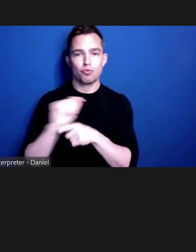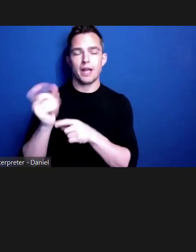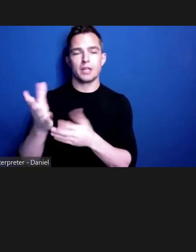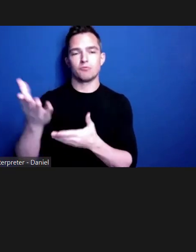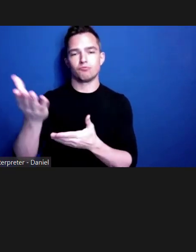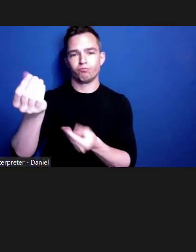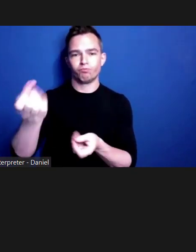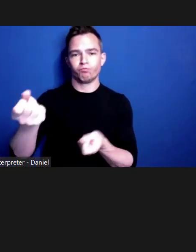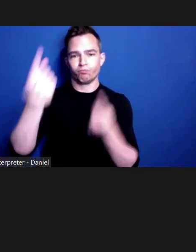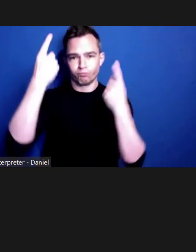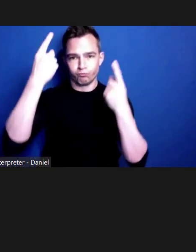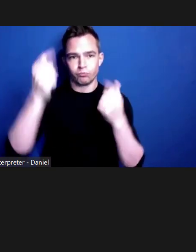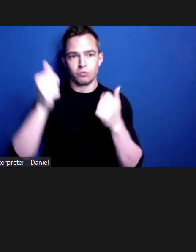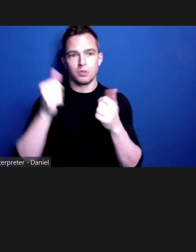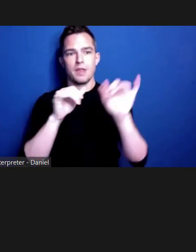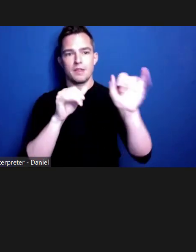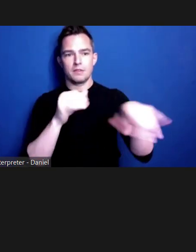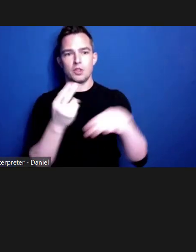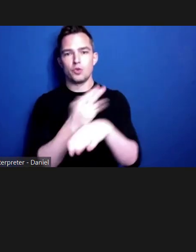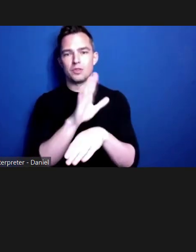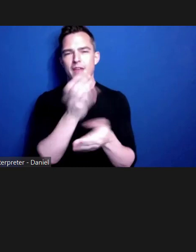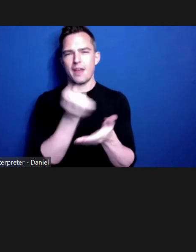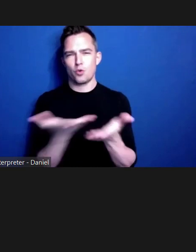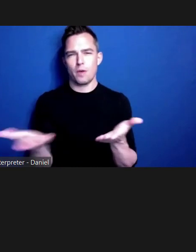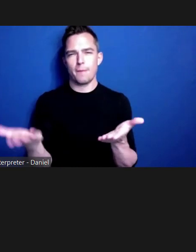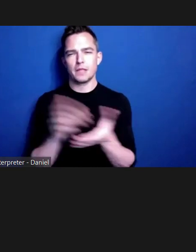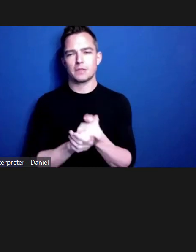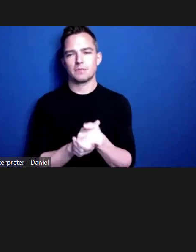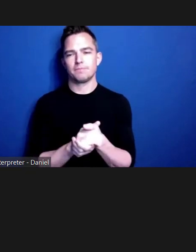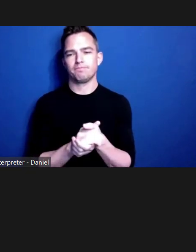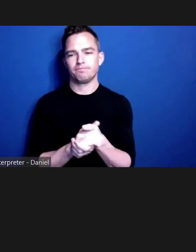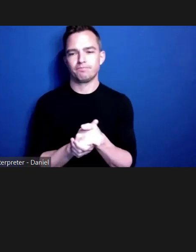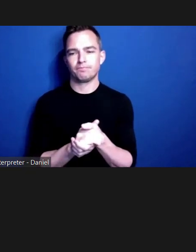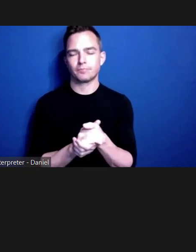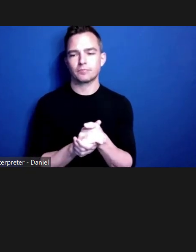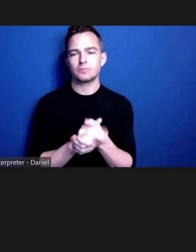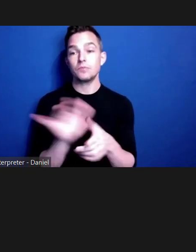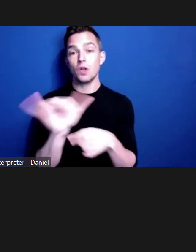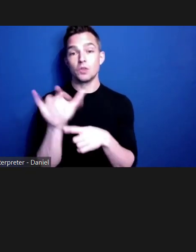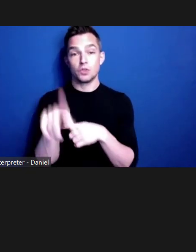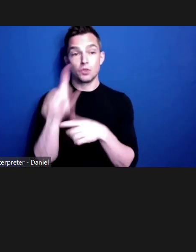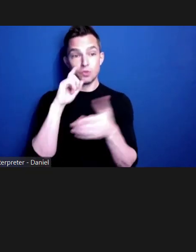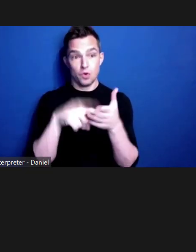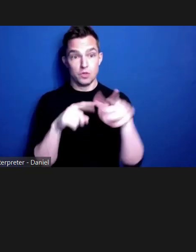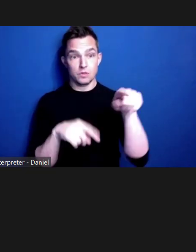that equipment, and you'll notice under this heading there is an